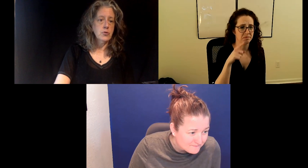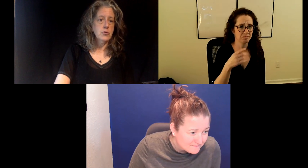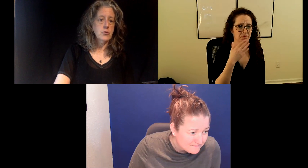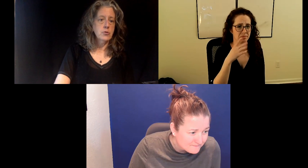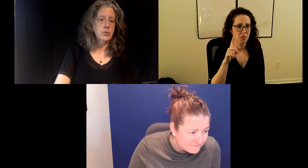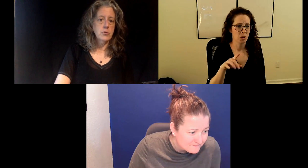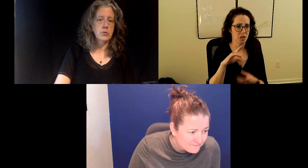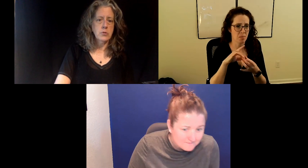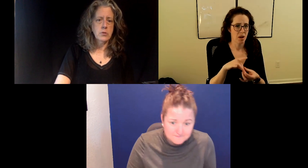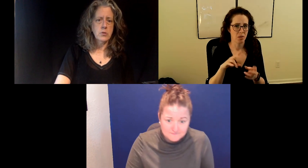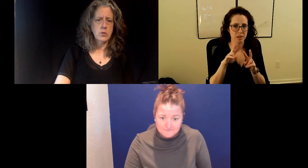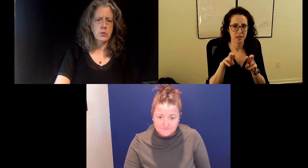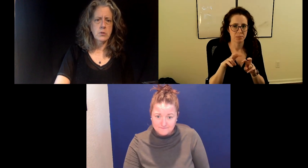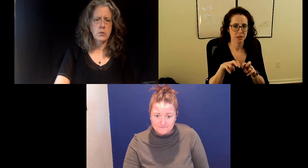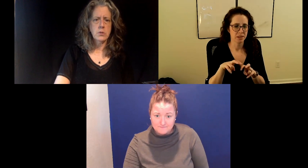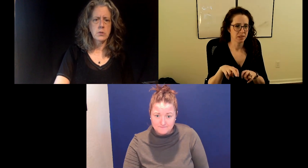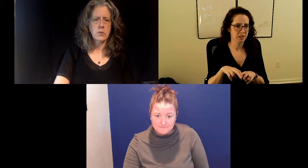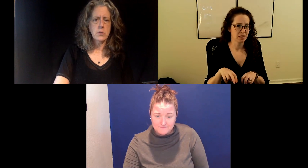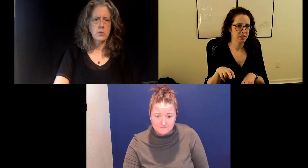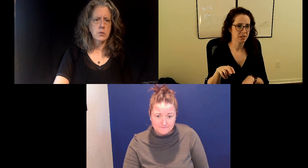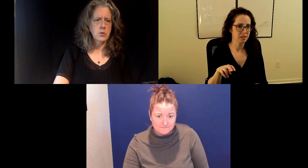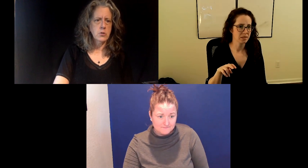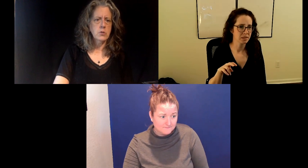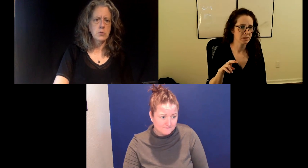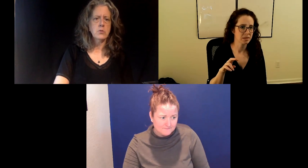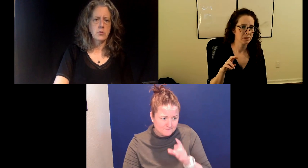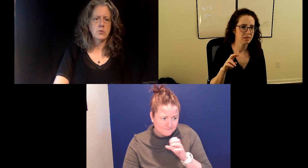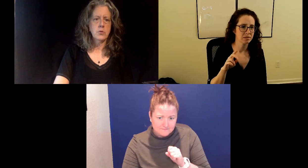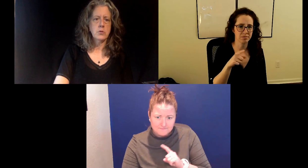do we have anything else you want to answer guys there's a good question talking about analysis